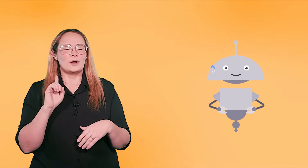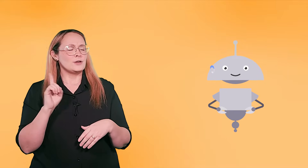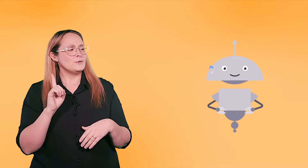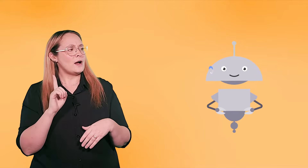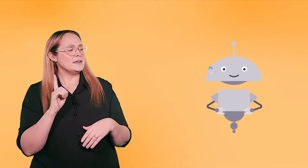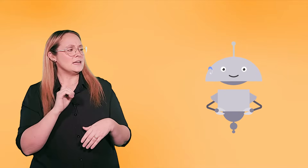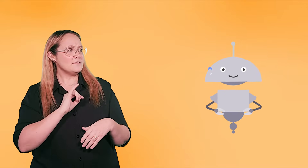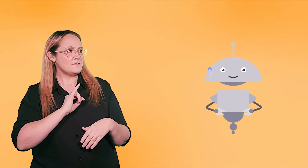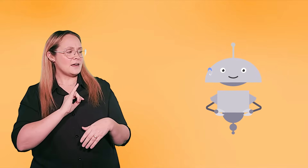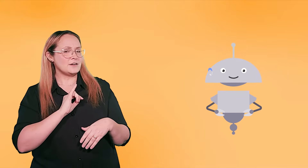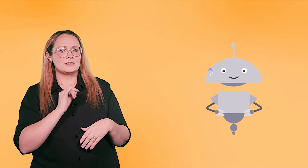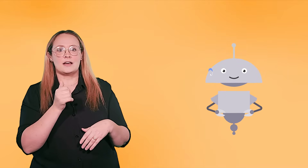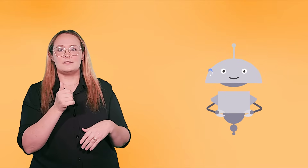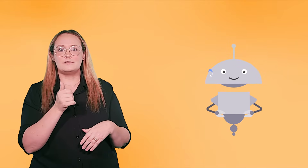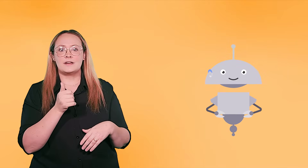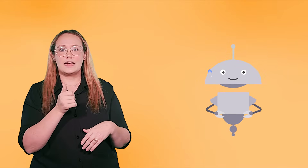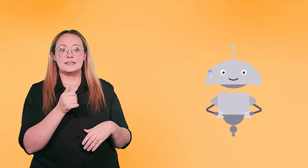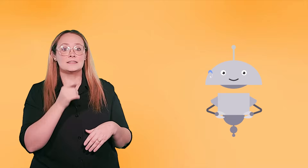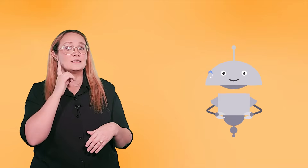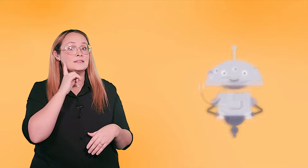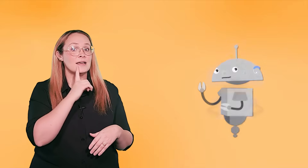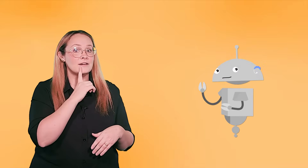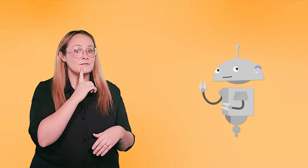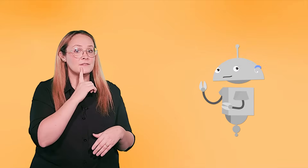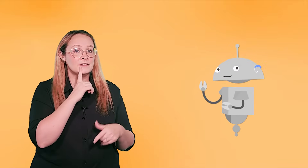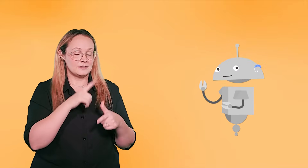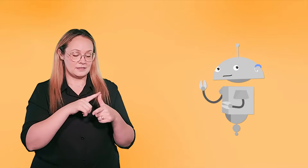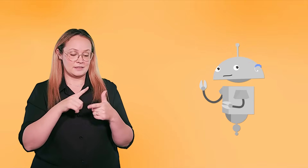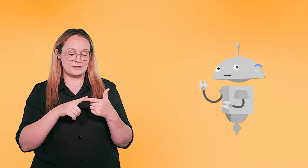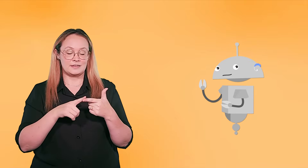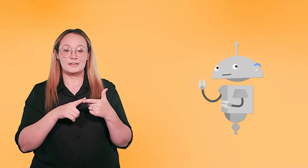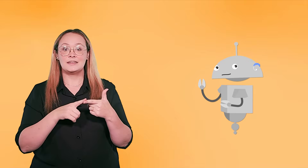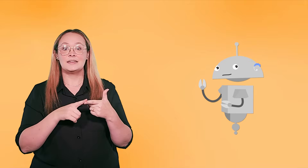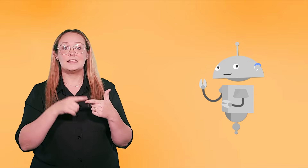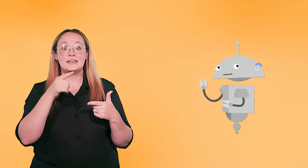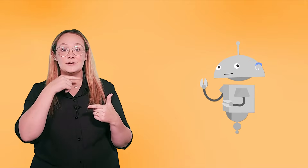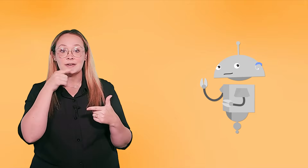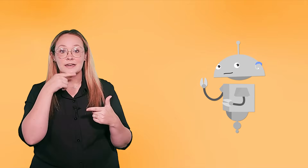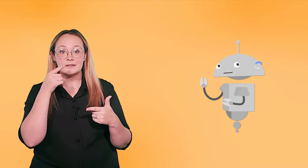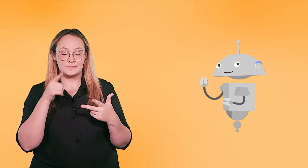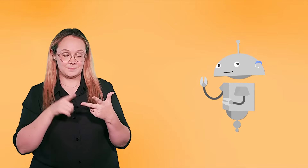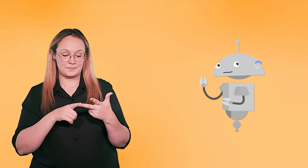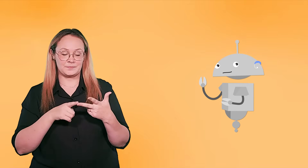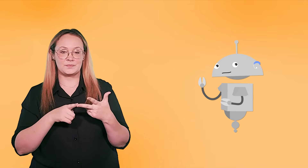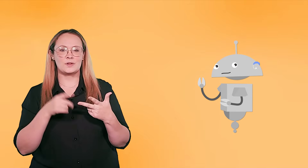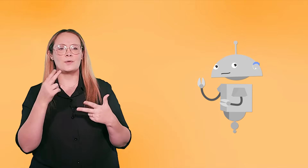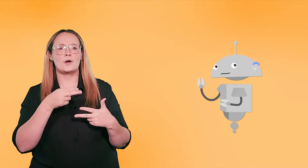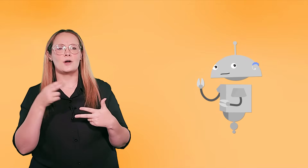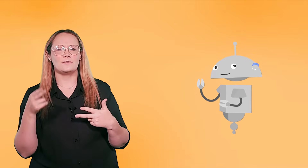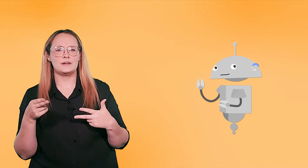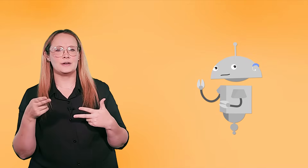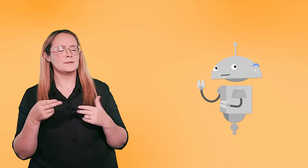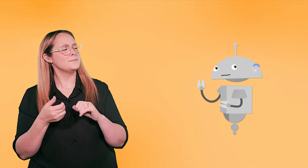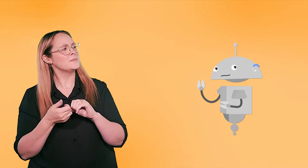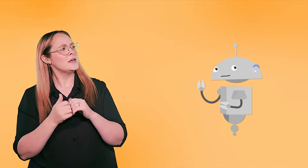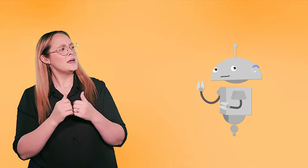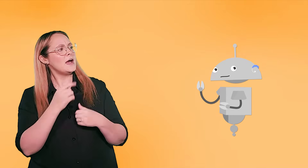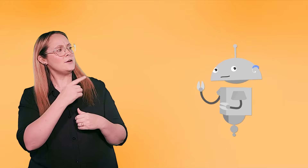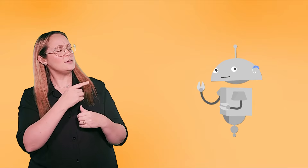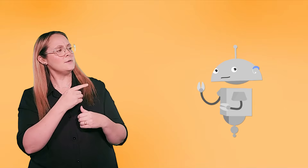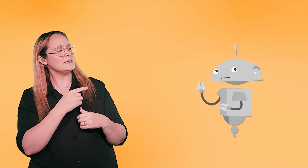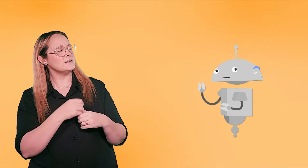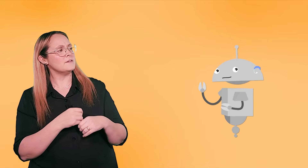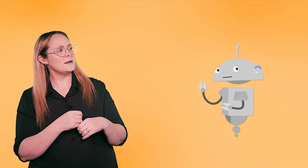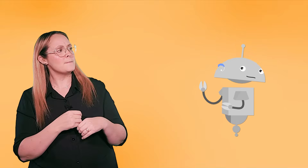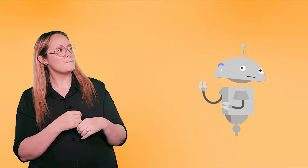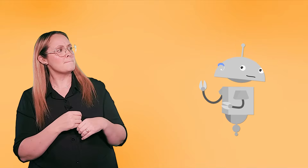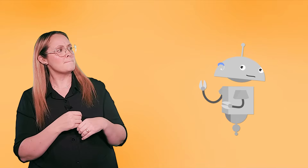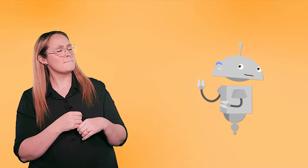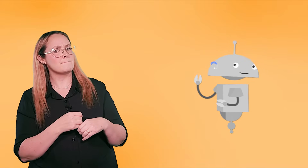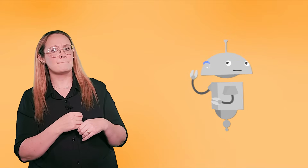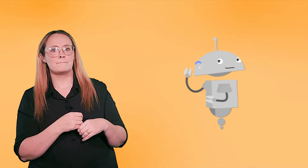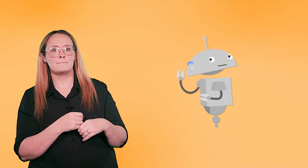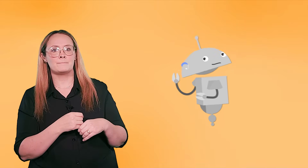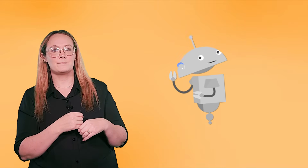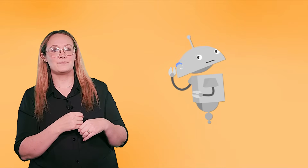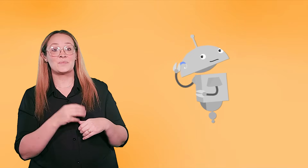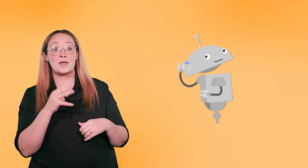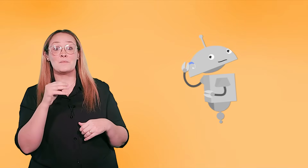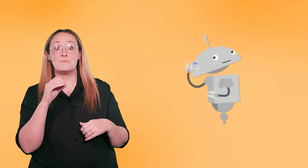where you identify yourself as Deaf, hearing, or hard of hearing. How do you identify?